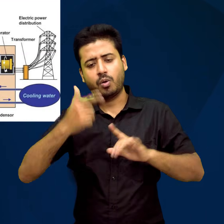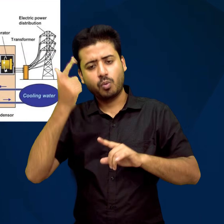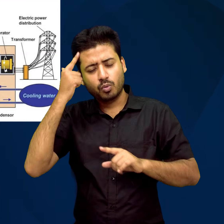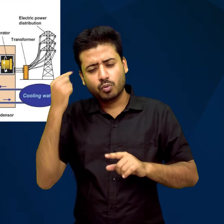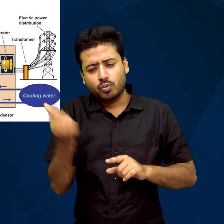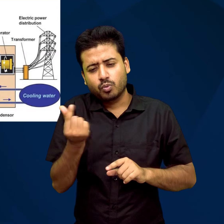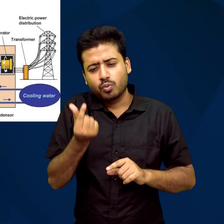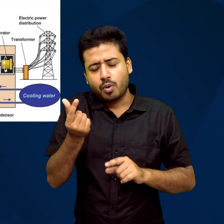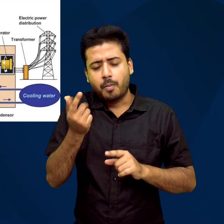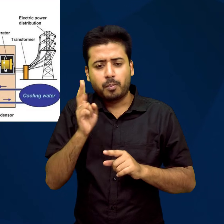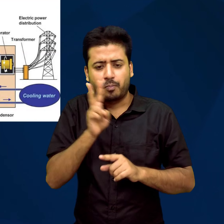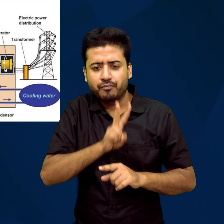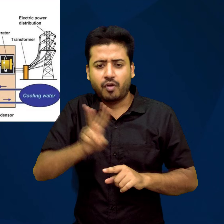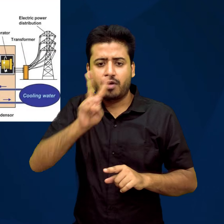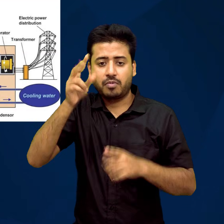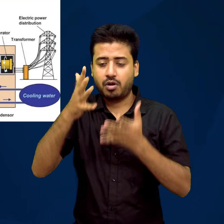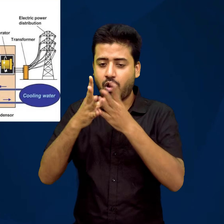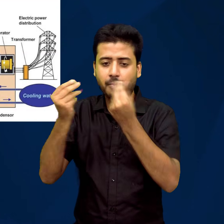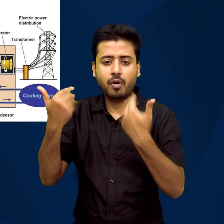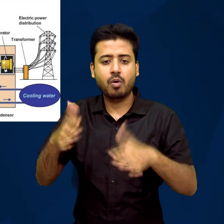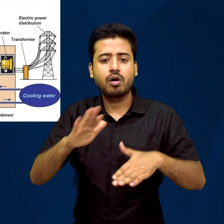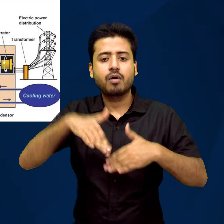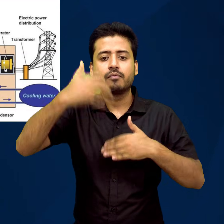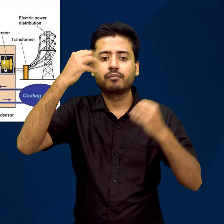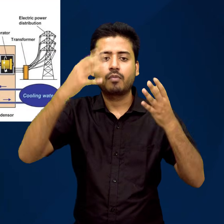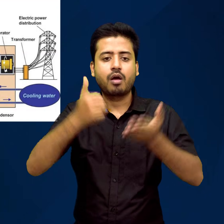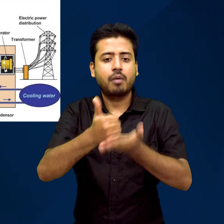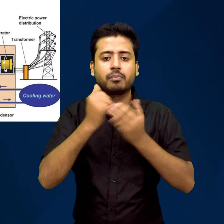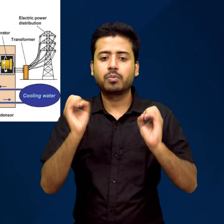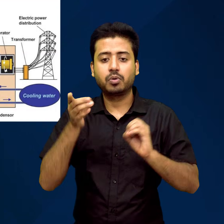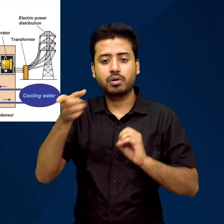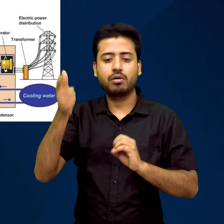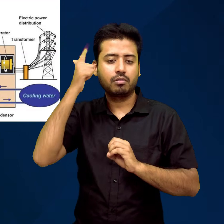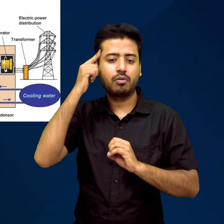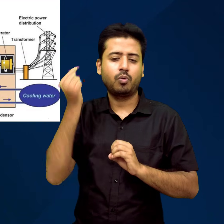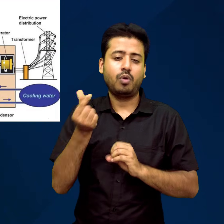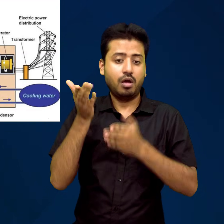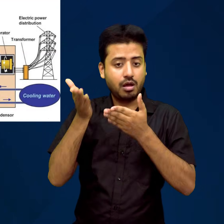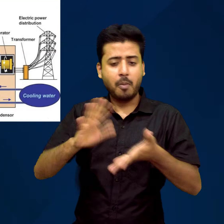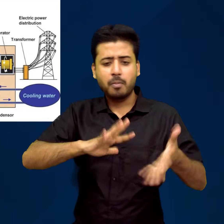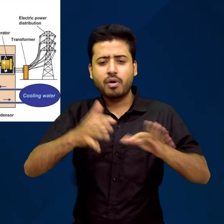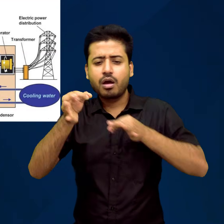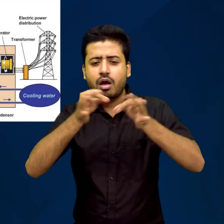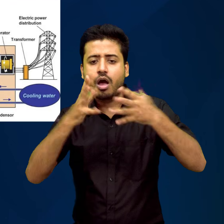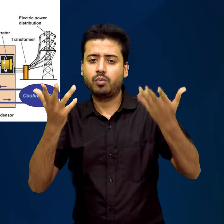it to the top of the battery. Six of sealing and capping. A plastic or wax seal is placed